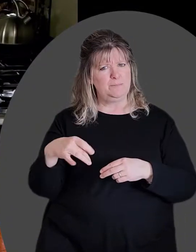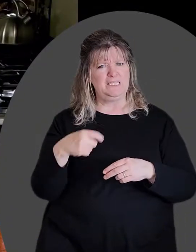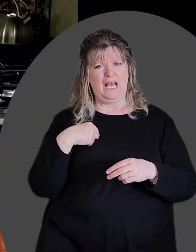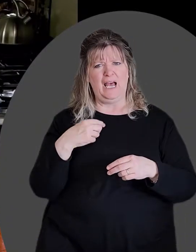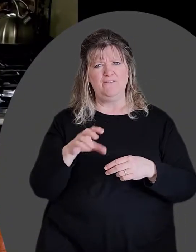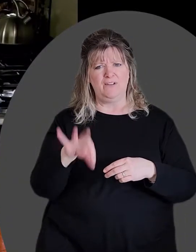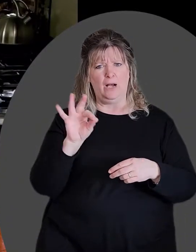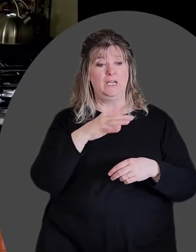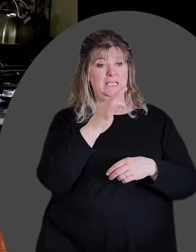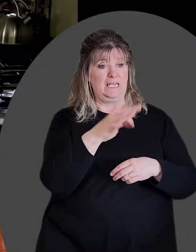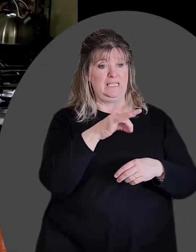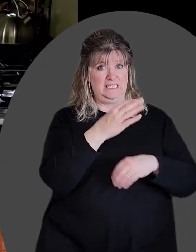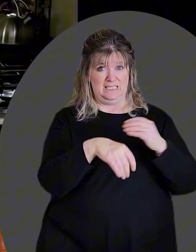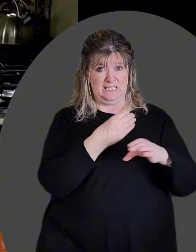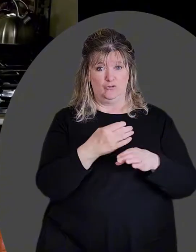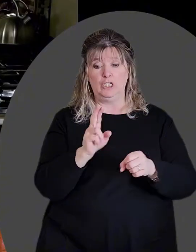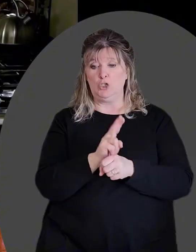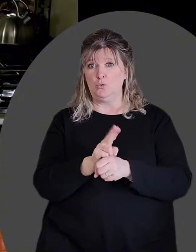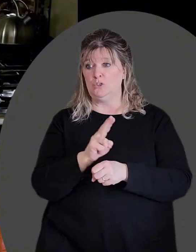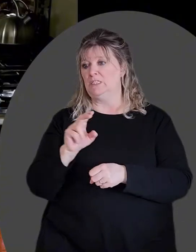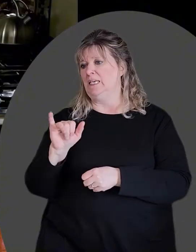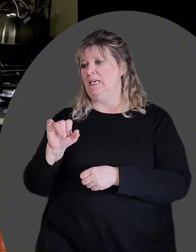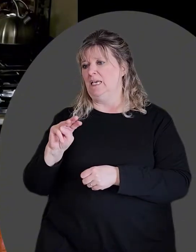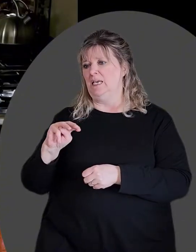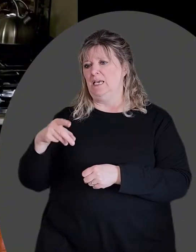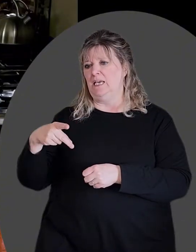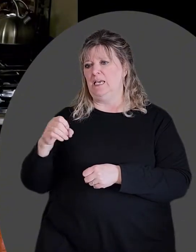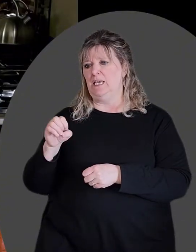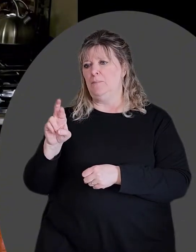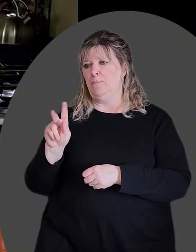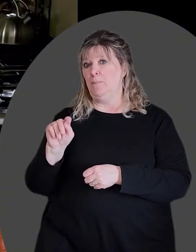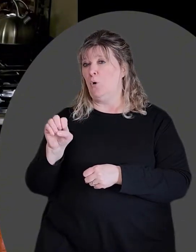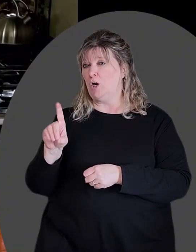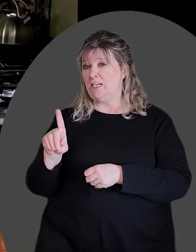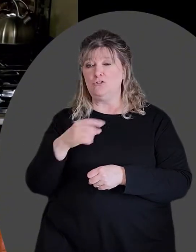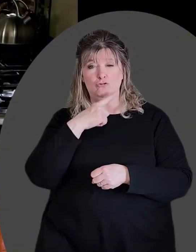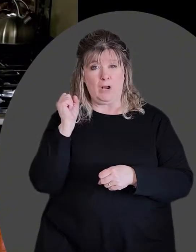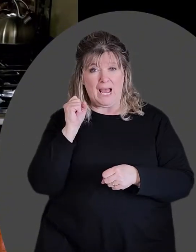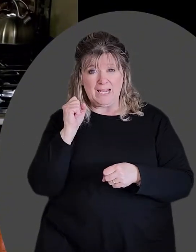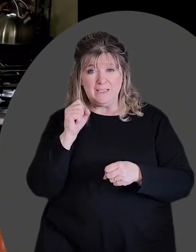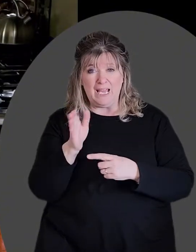used either imported dried anchovies and then people would reconstitute them